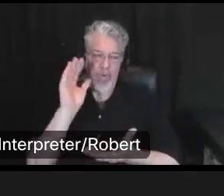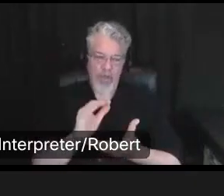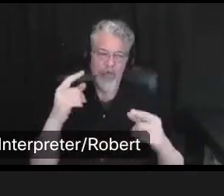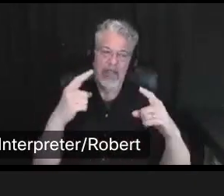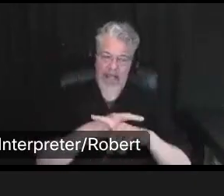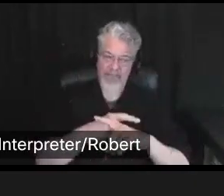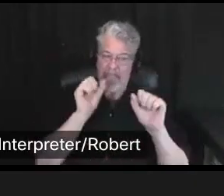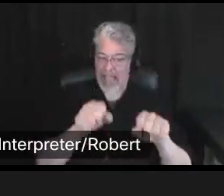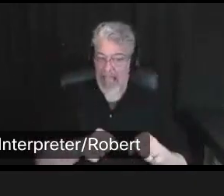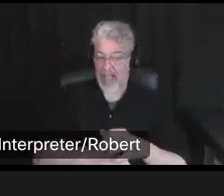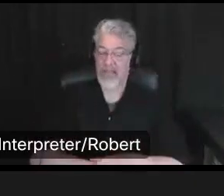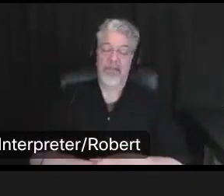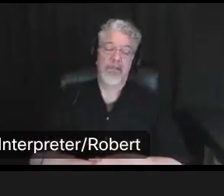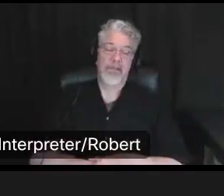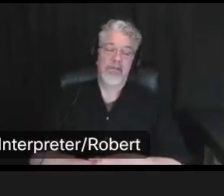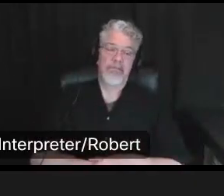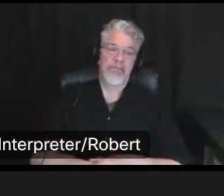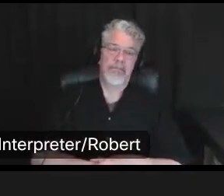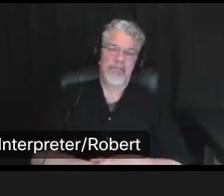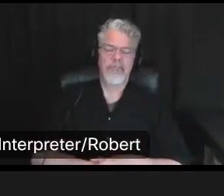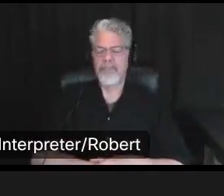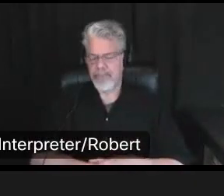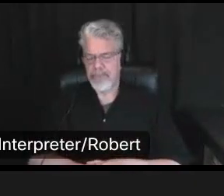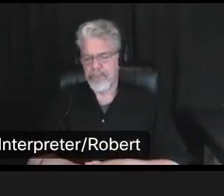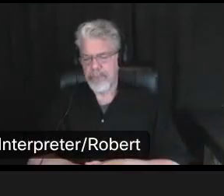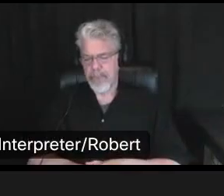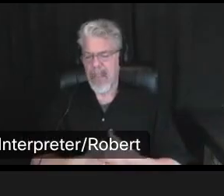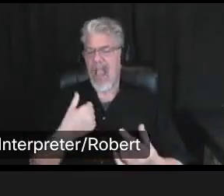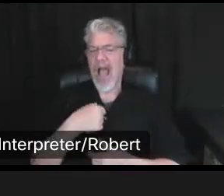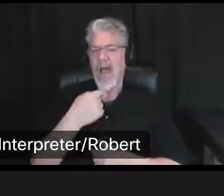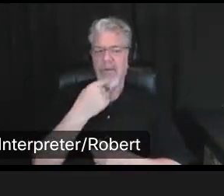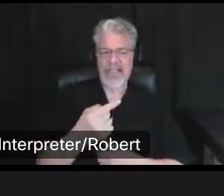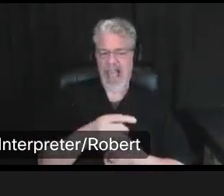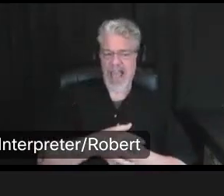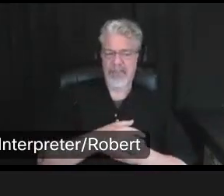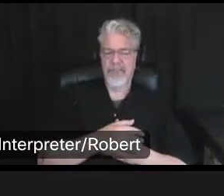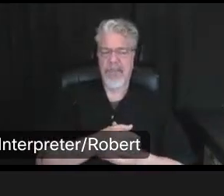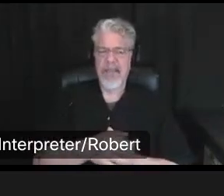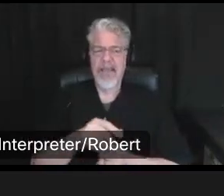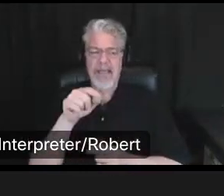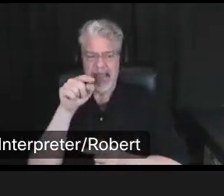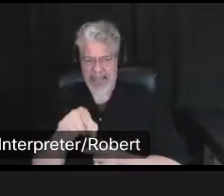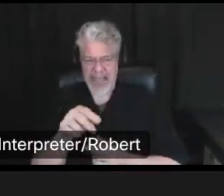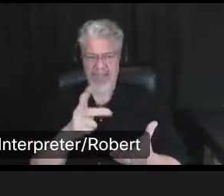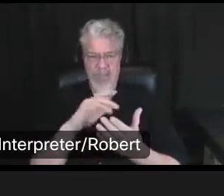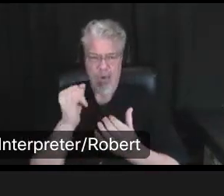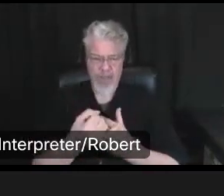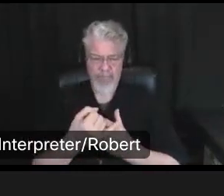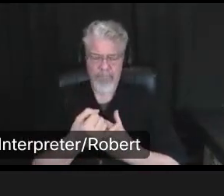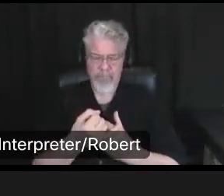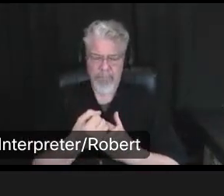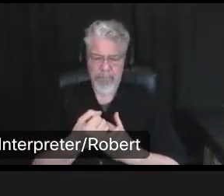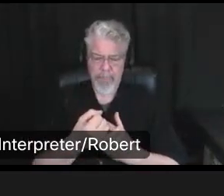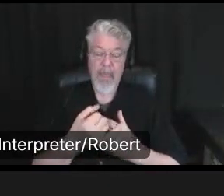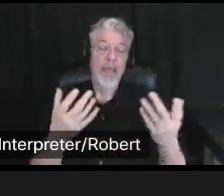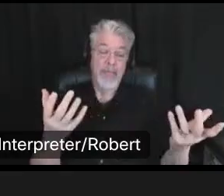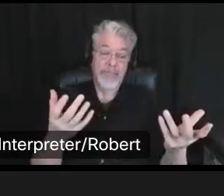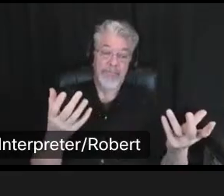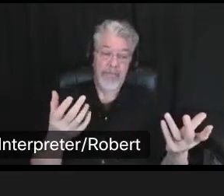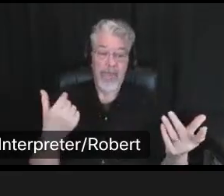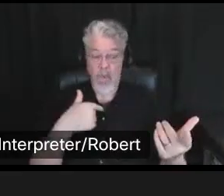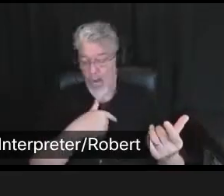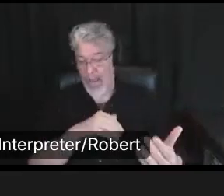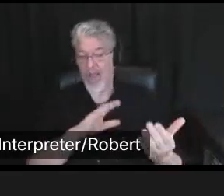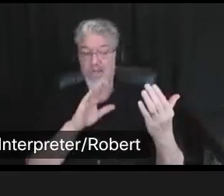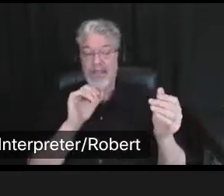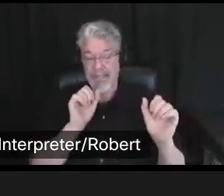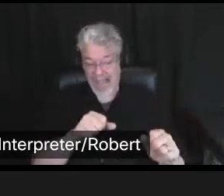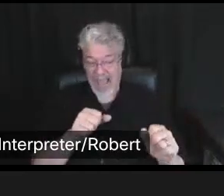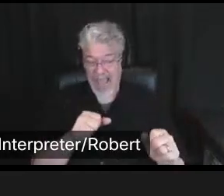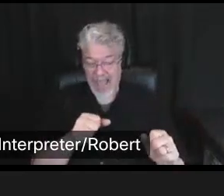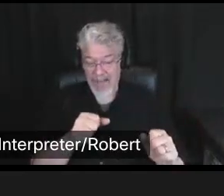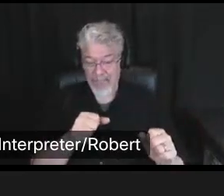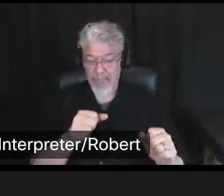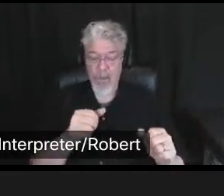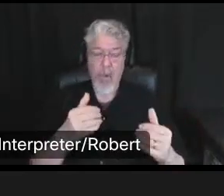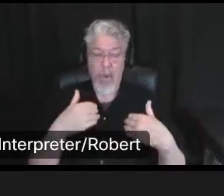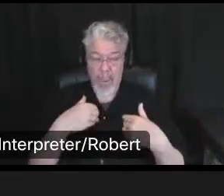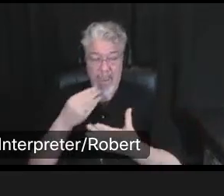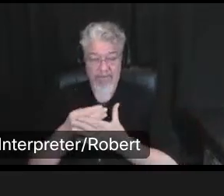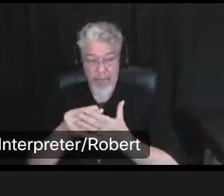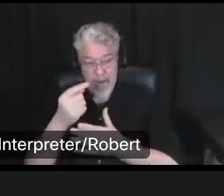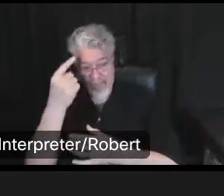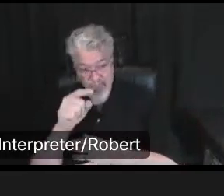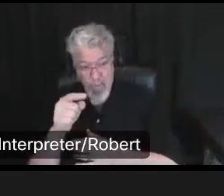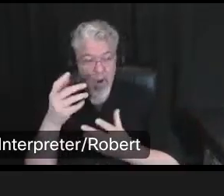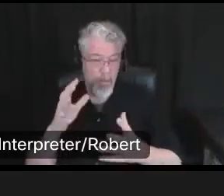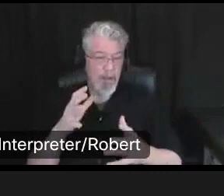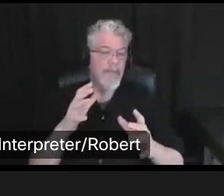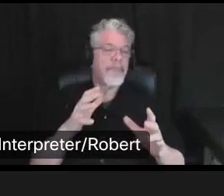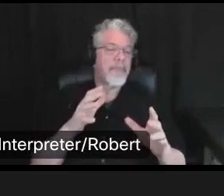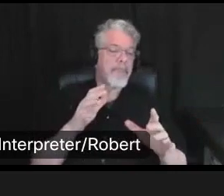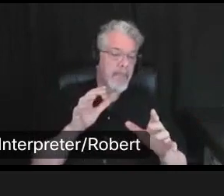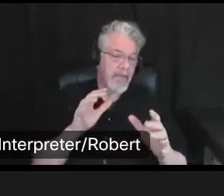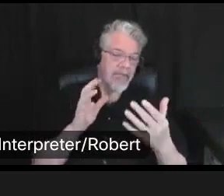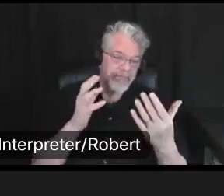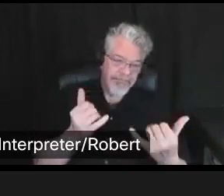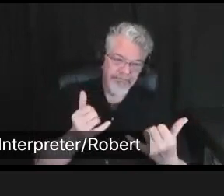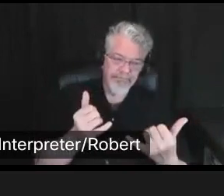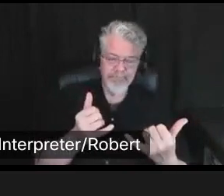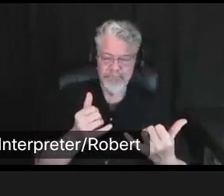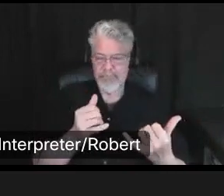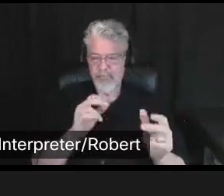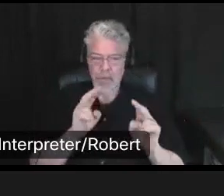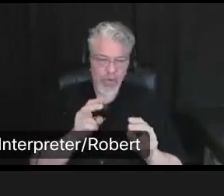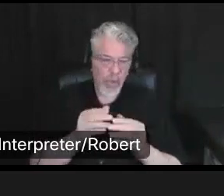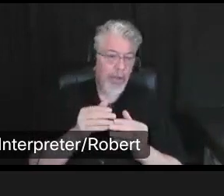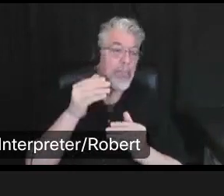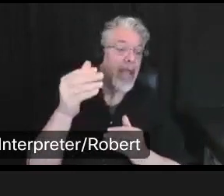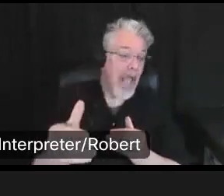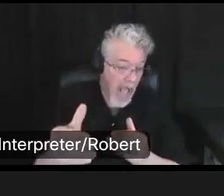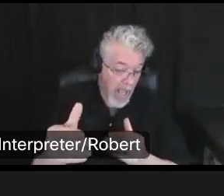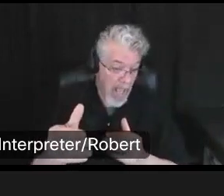Well, I would say in the case of this particular project, I mean we could address what we have funding for now as far as to look beyond this scope.